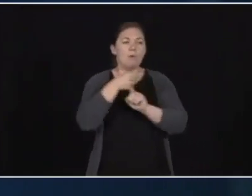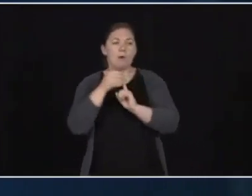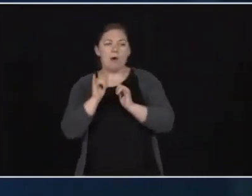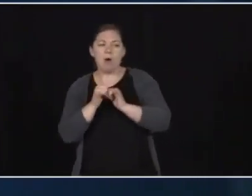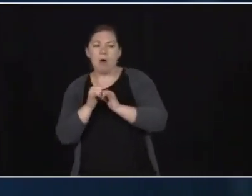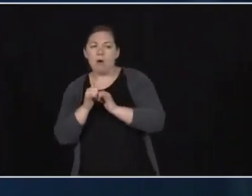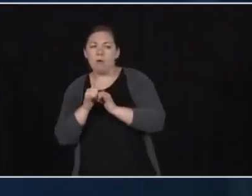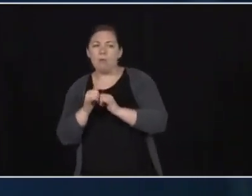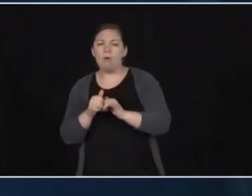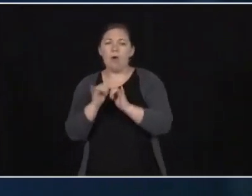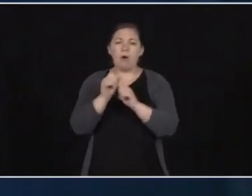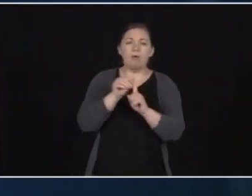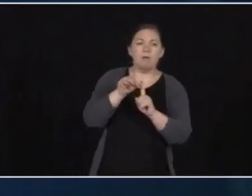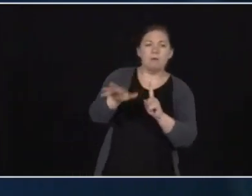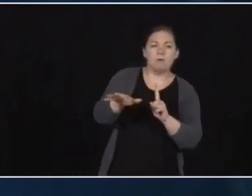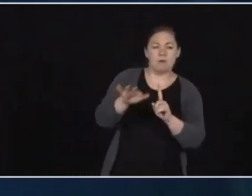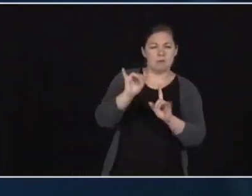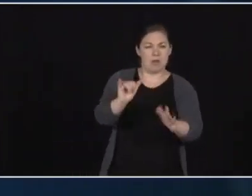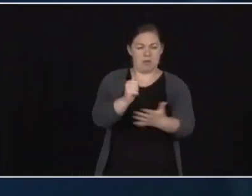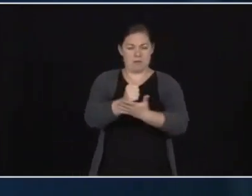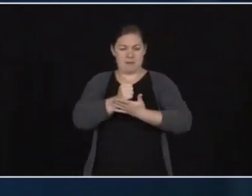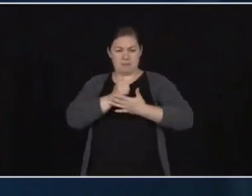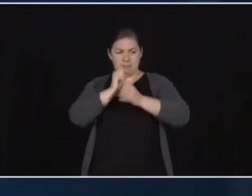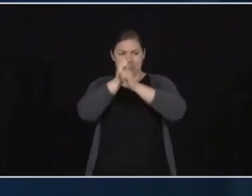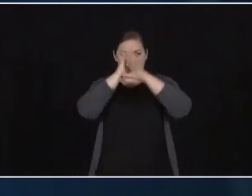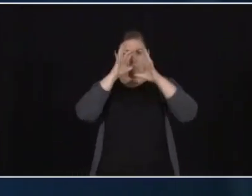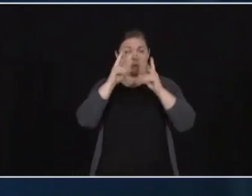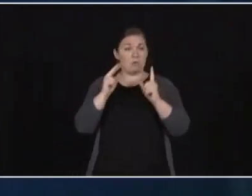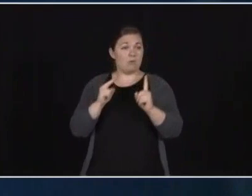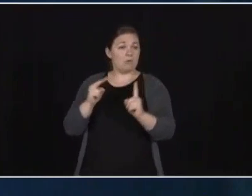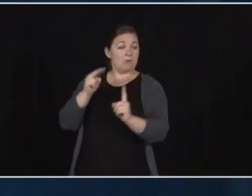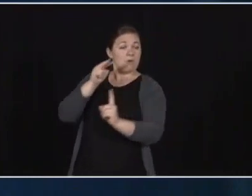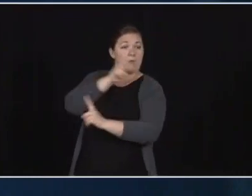the approaches as we move forward. Moving back to slide number 10